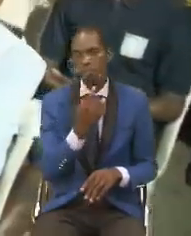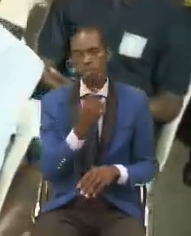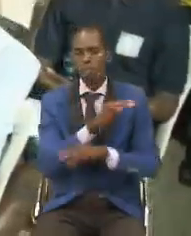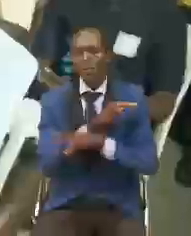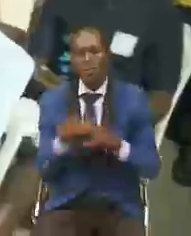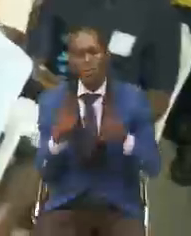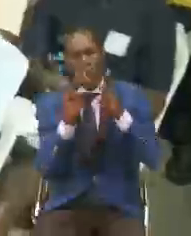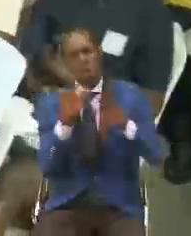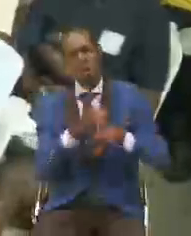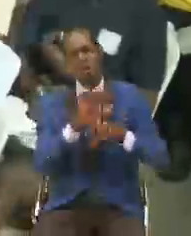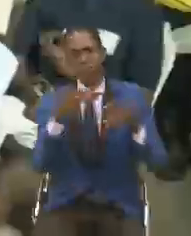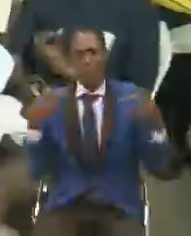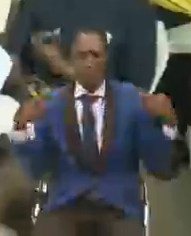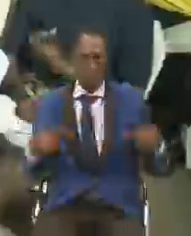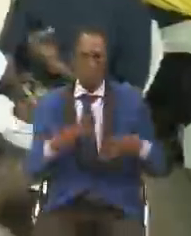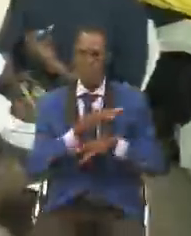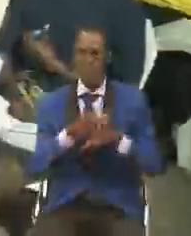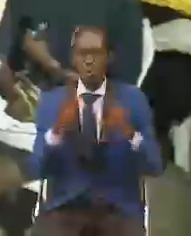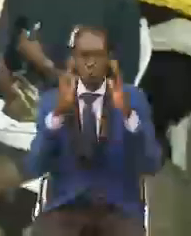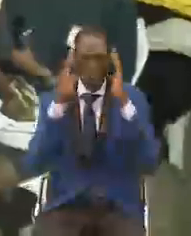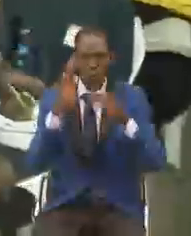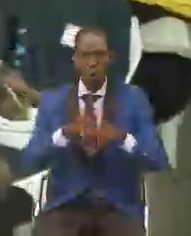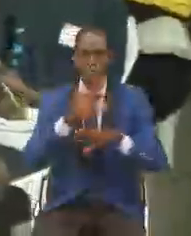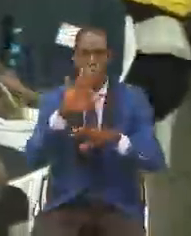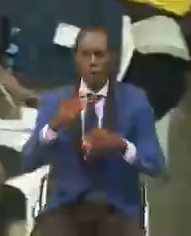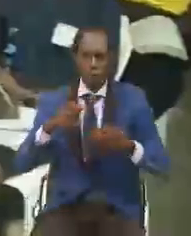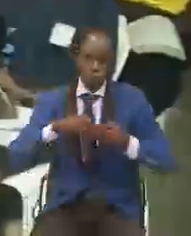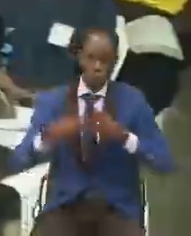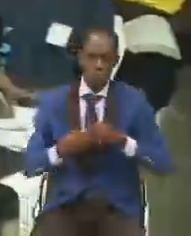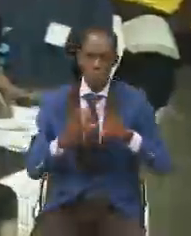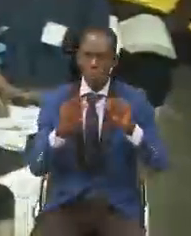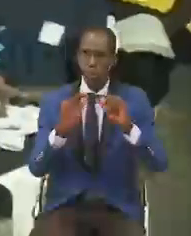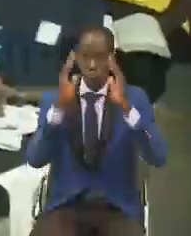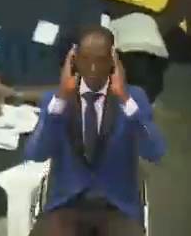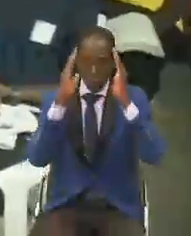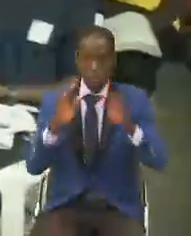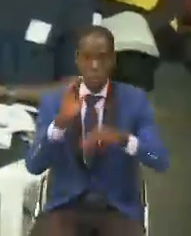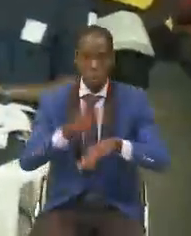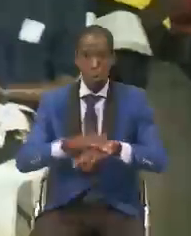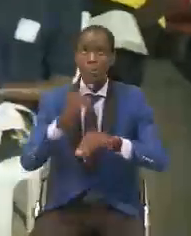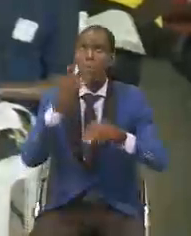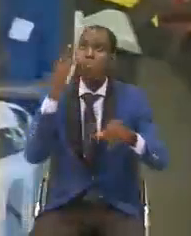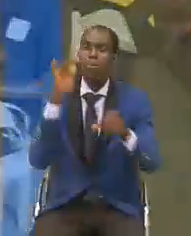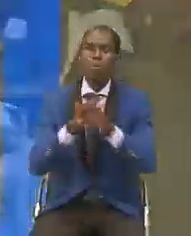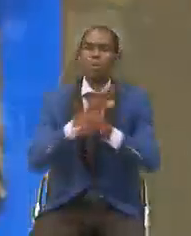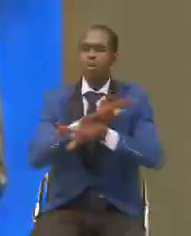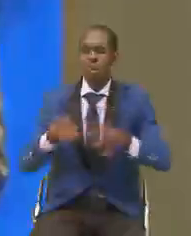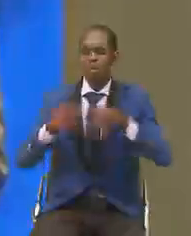from thy inner eyes don't look at your pain don't look at your problem look at the promise